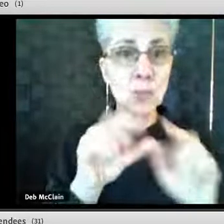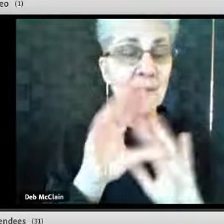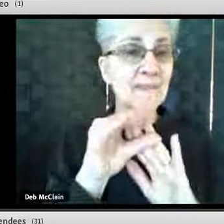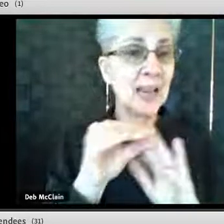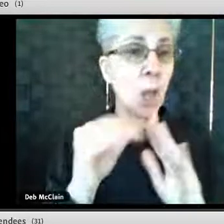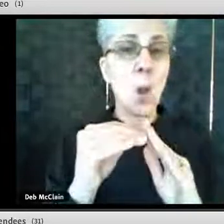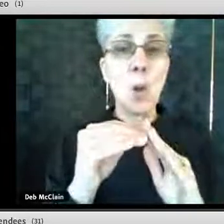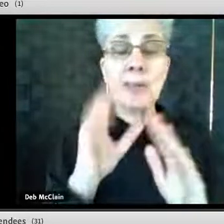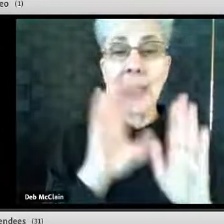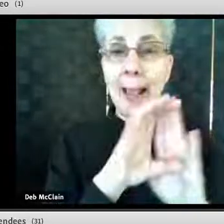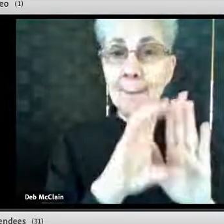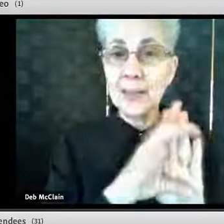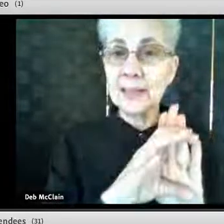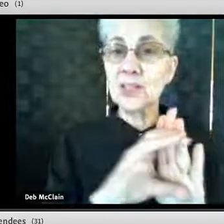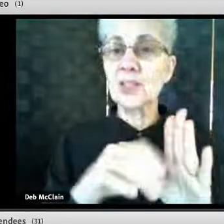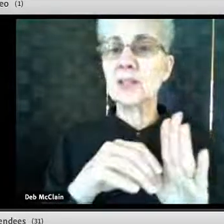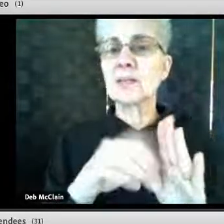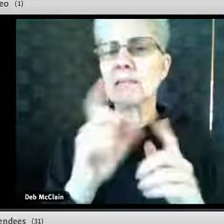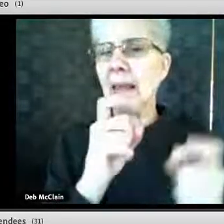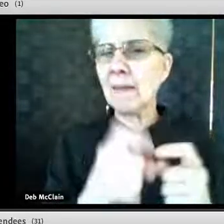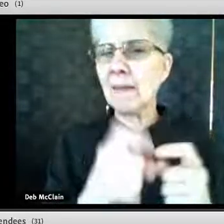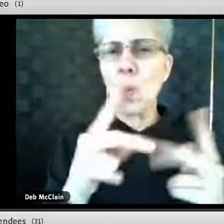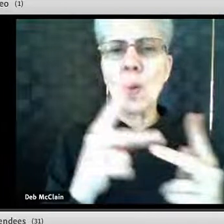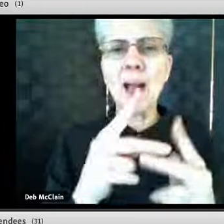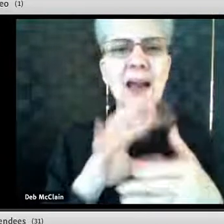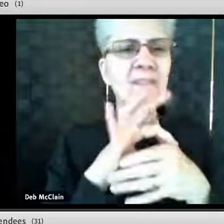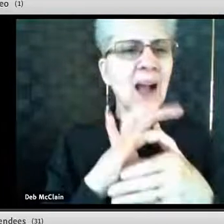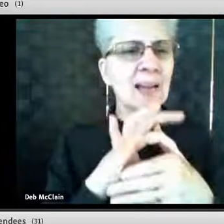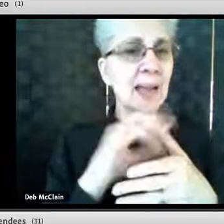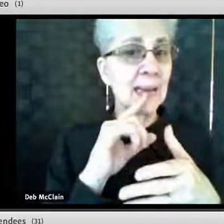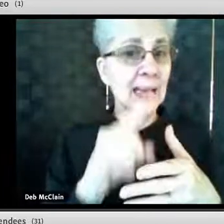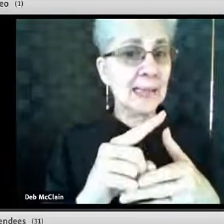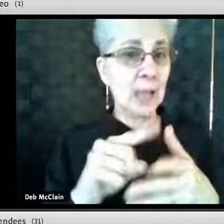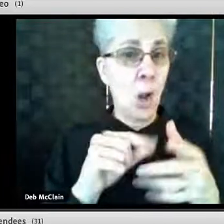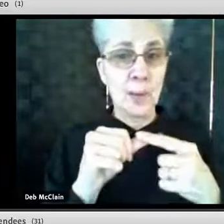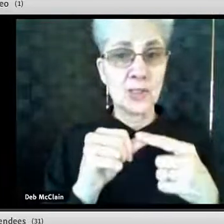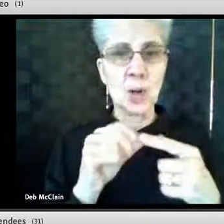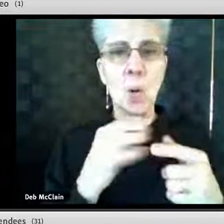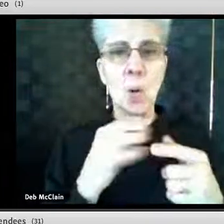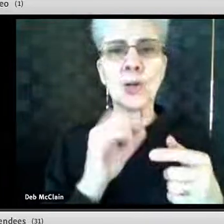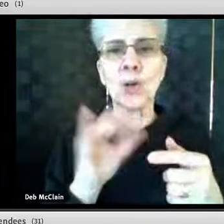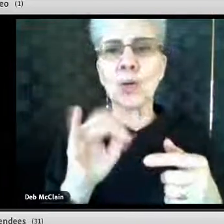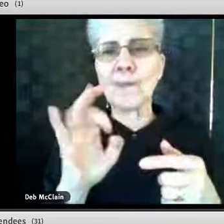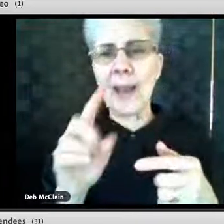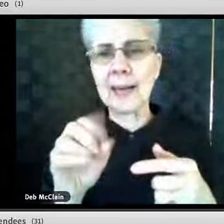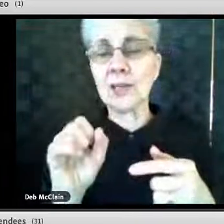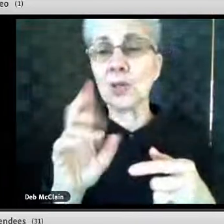videos, images, animated GIFs, what kind of content is it? Is it original content or curated content?